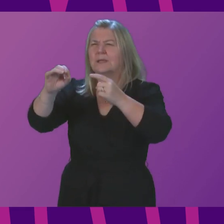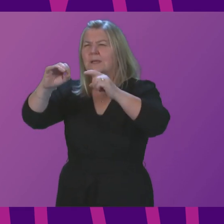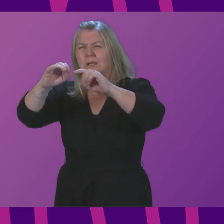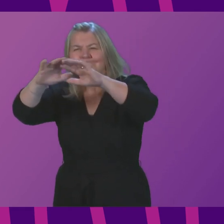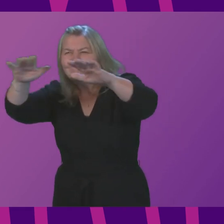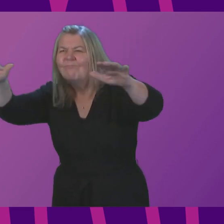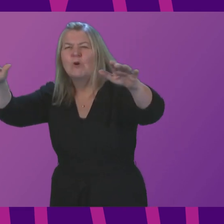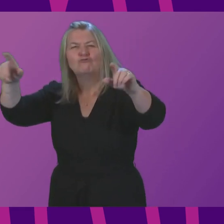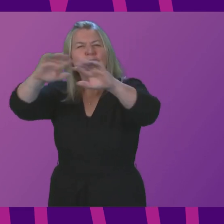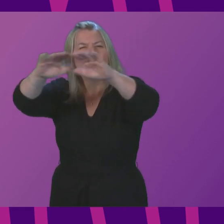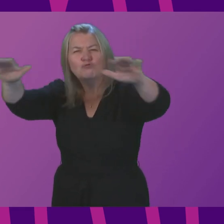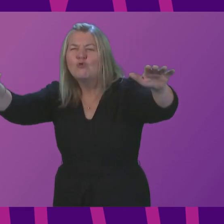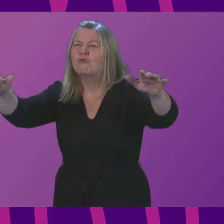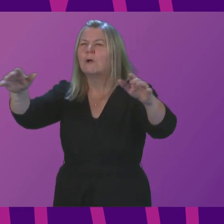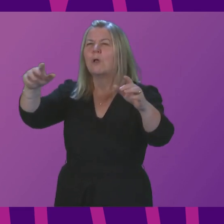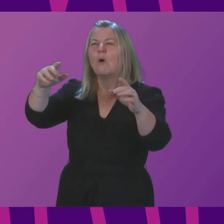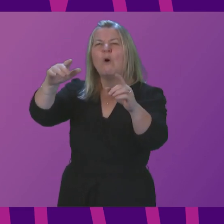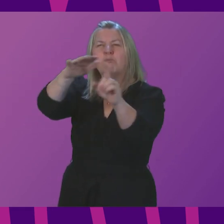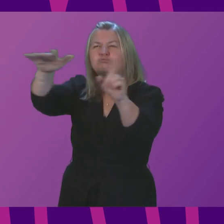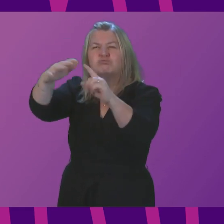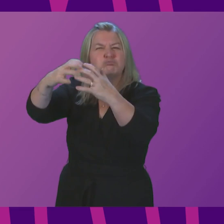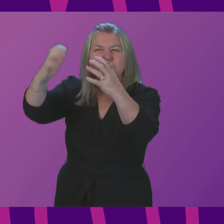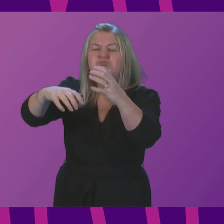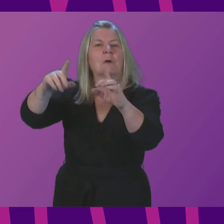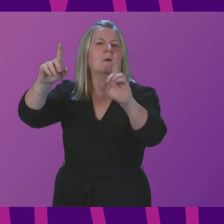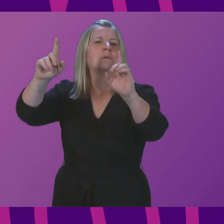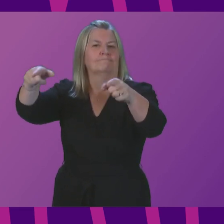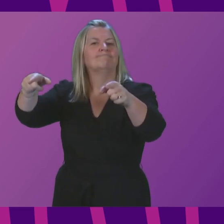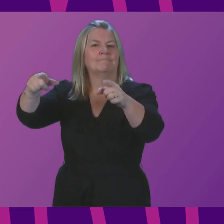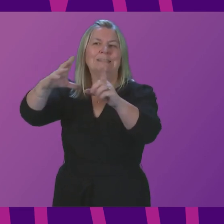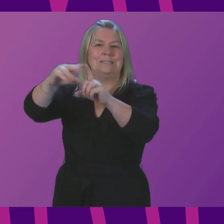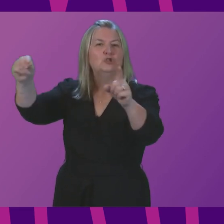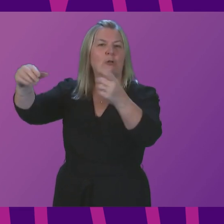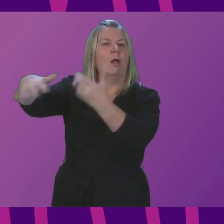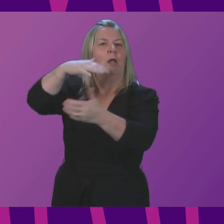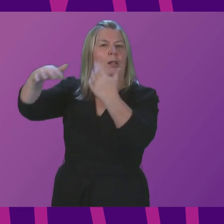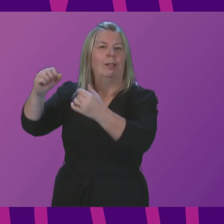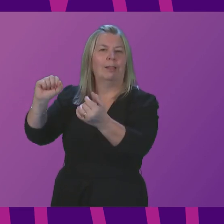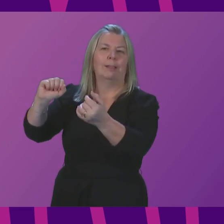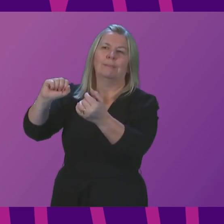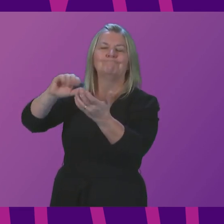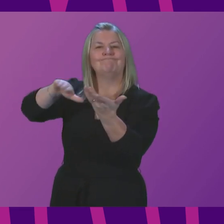excluded consumers, is vital. Any reduction in branch numbers raises concerns regarding the ability to access such services.